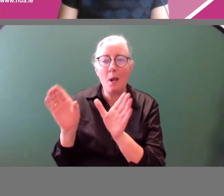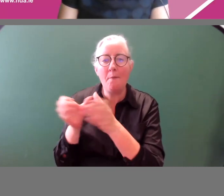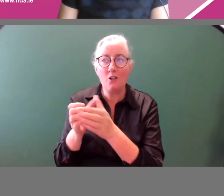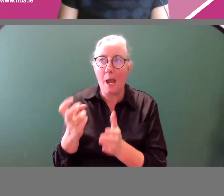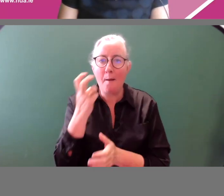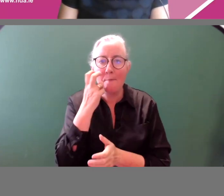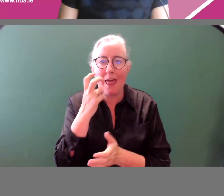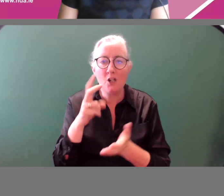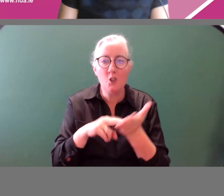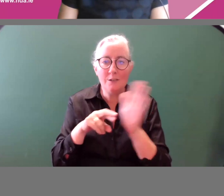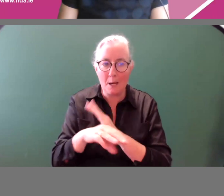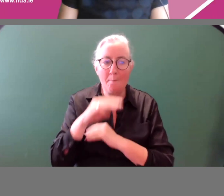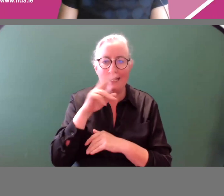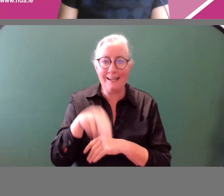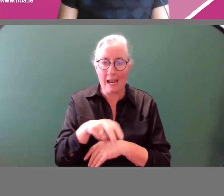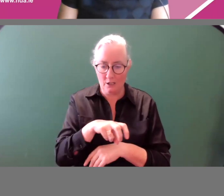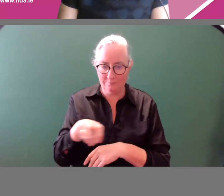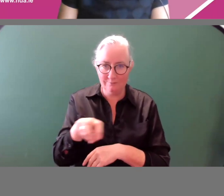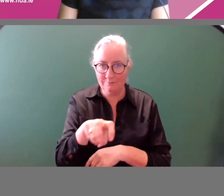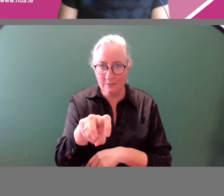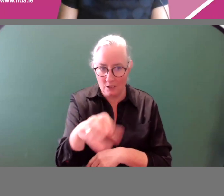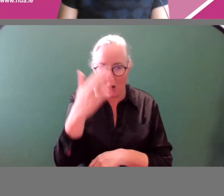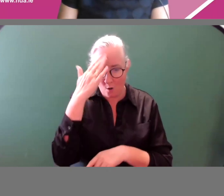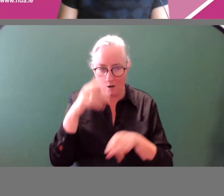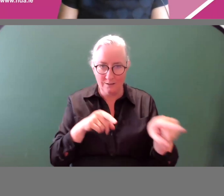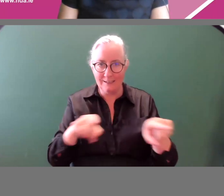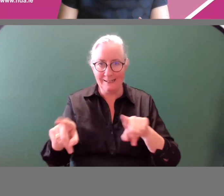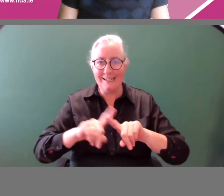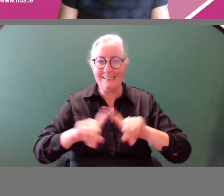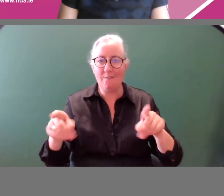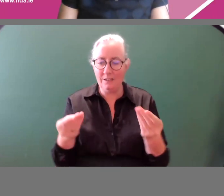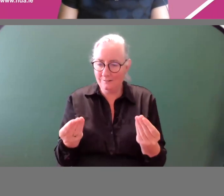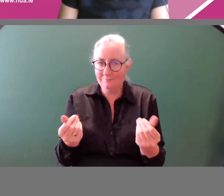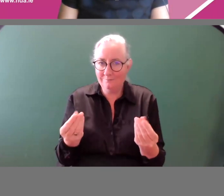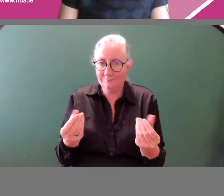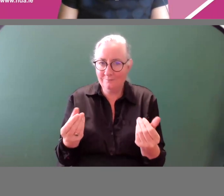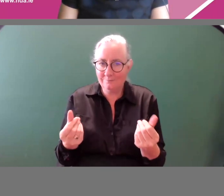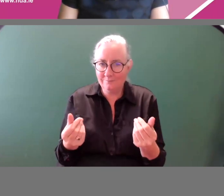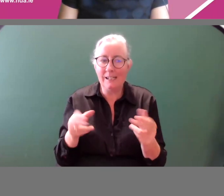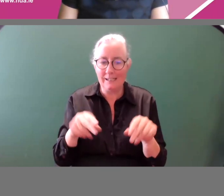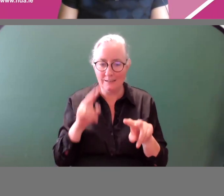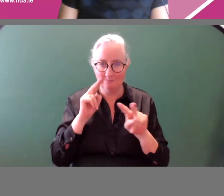is able to navigate using that difference in the tactile contrast to use the feedback from that